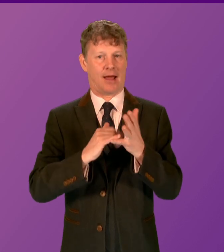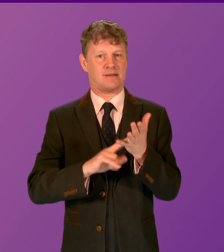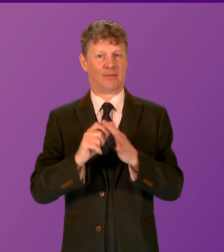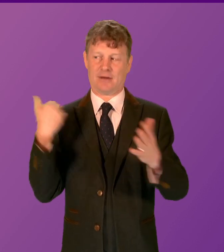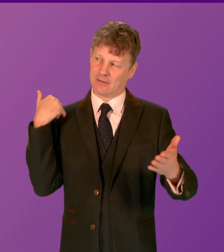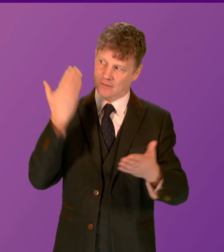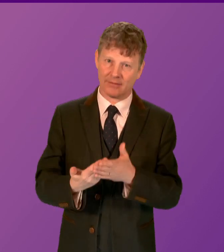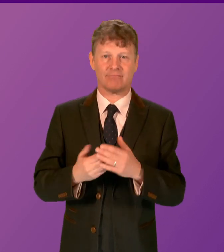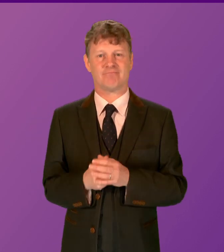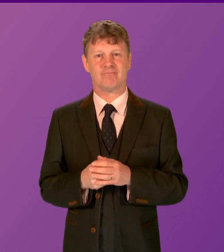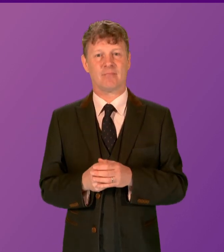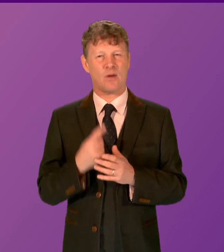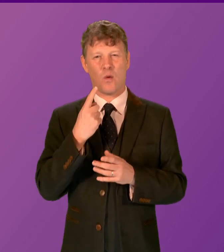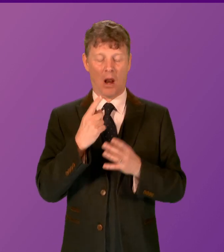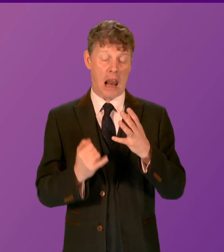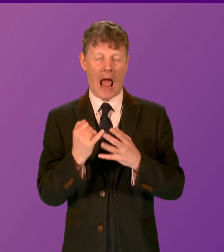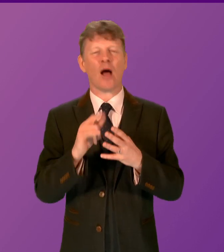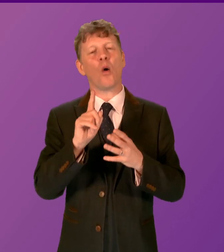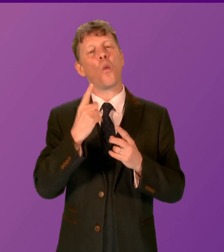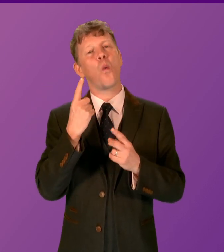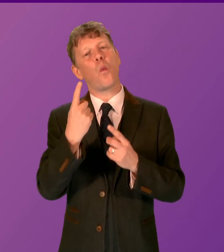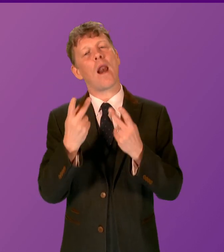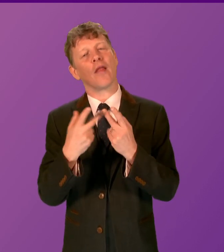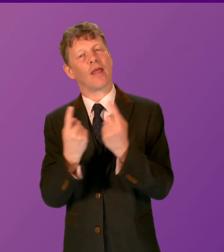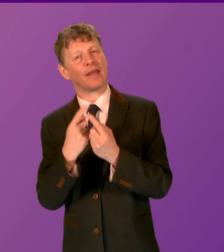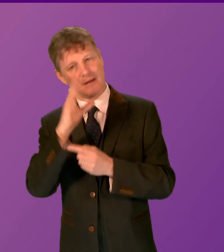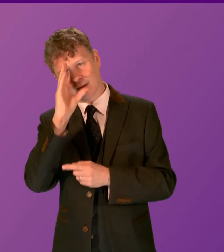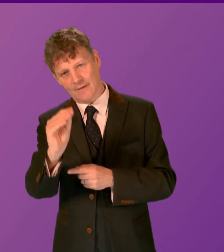Another thing to which I would draw Jackie Baillie’s attention is that we are looking